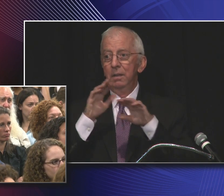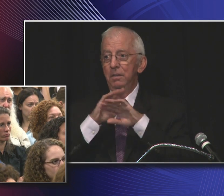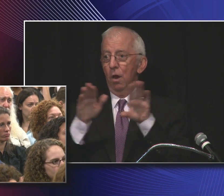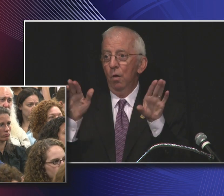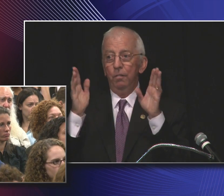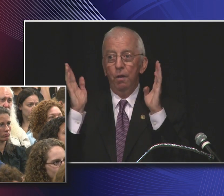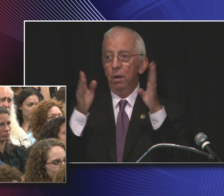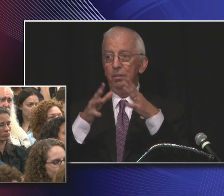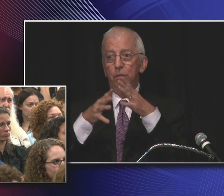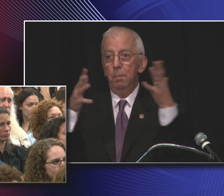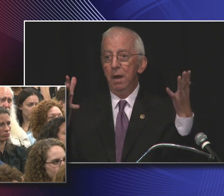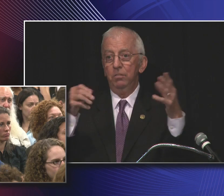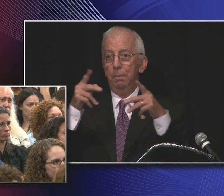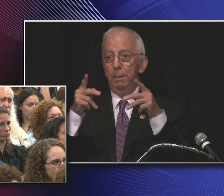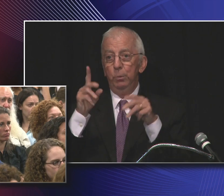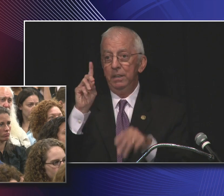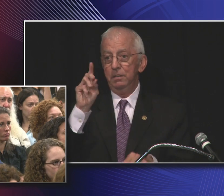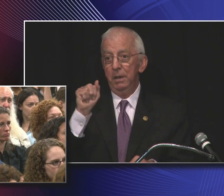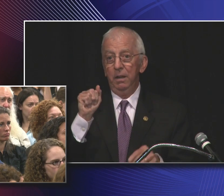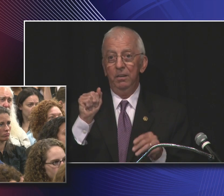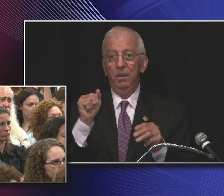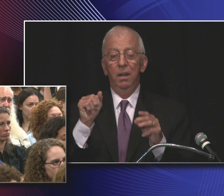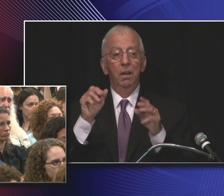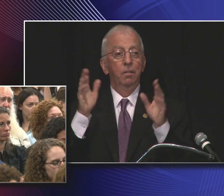Don't focus so much on people with disabilities,